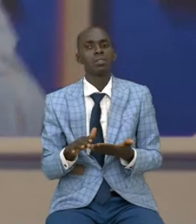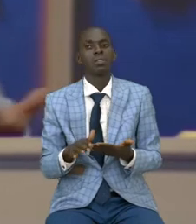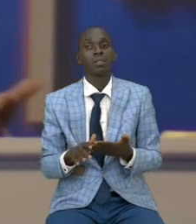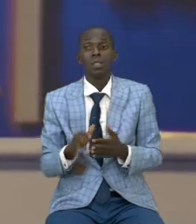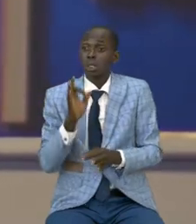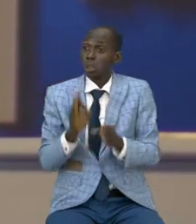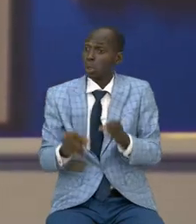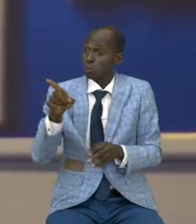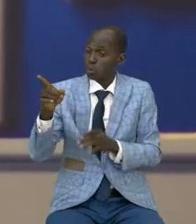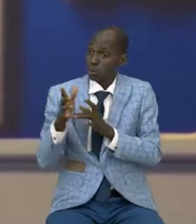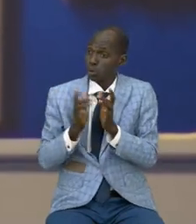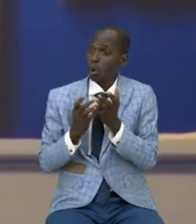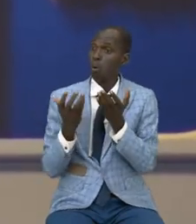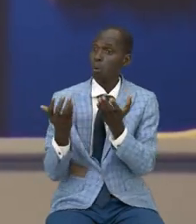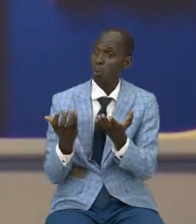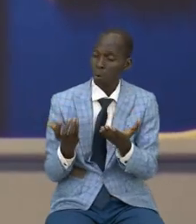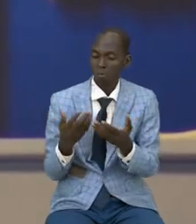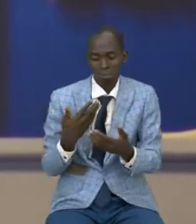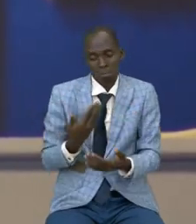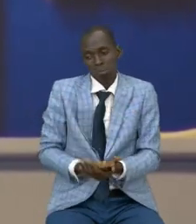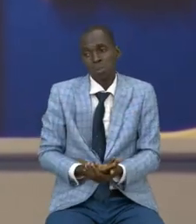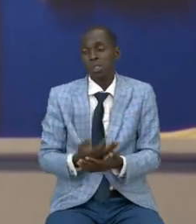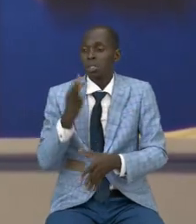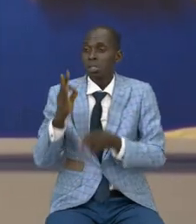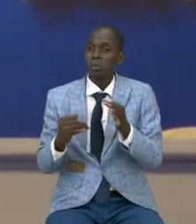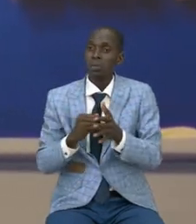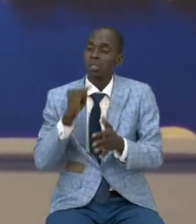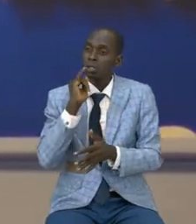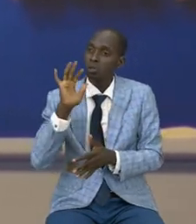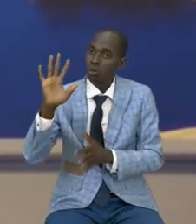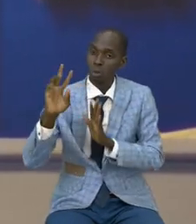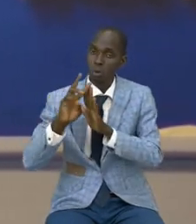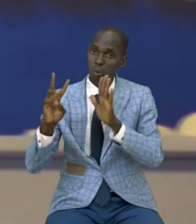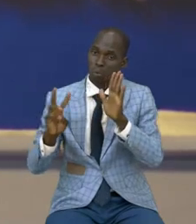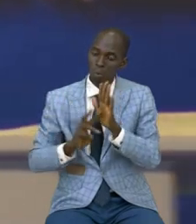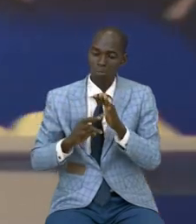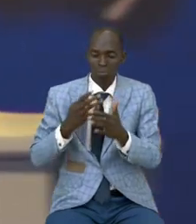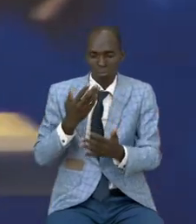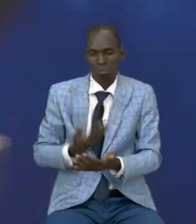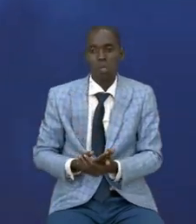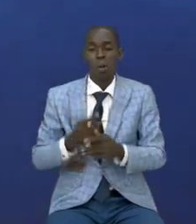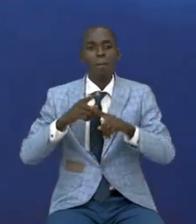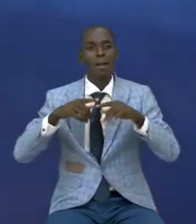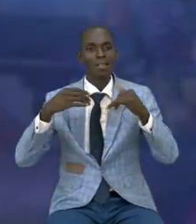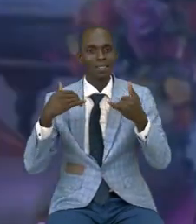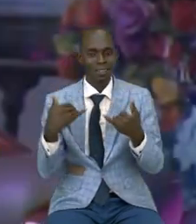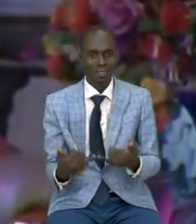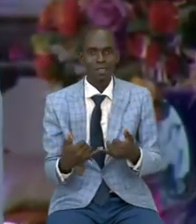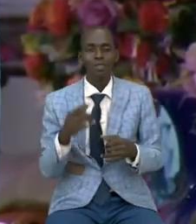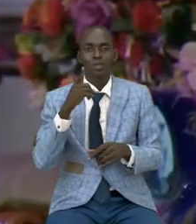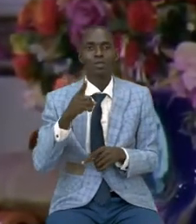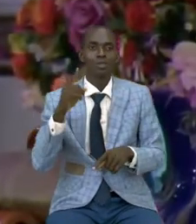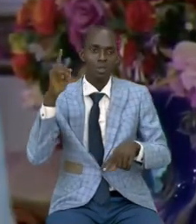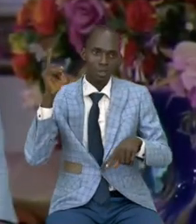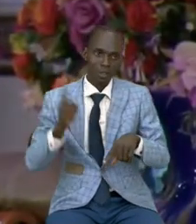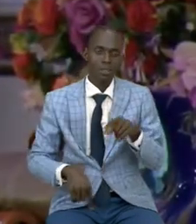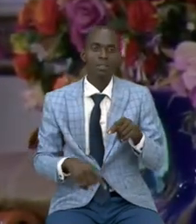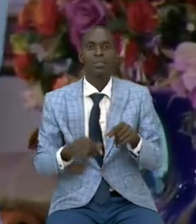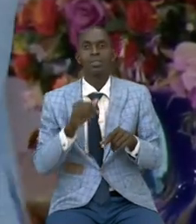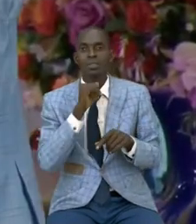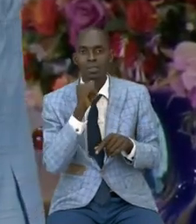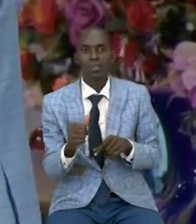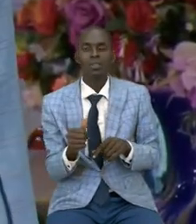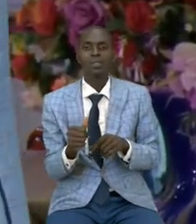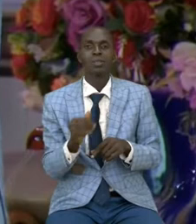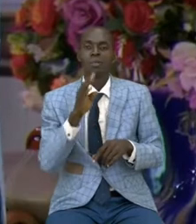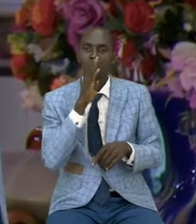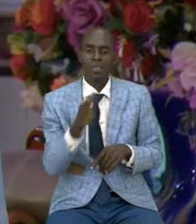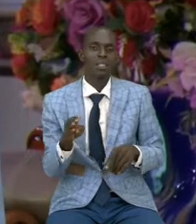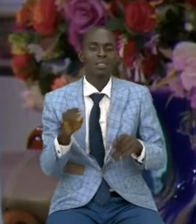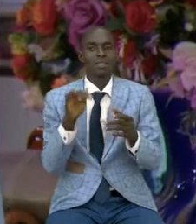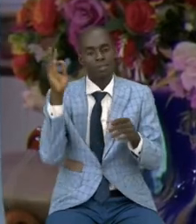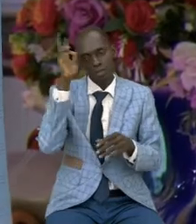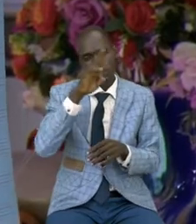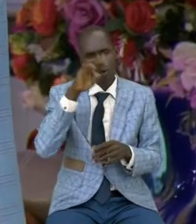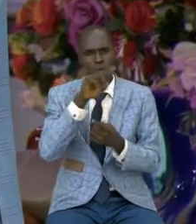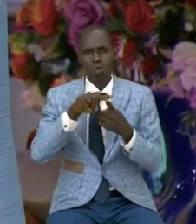to if you desire if it is your will but now you cannot claim ignorance why you have a bible why